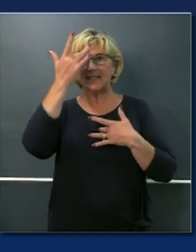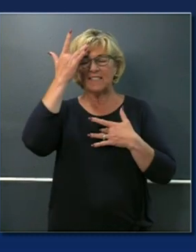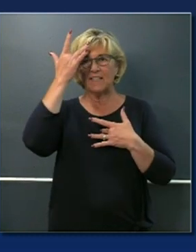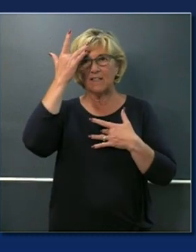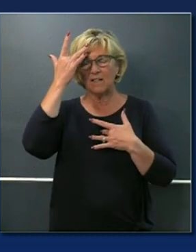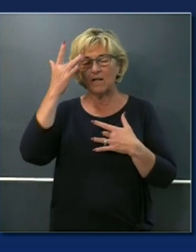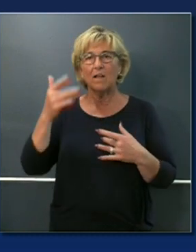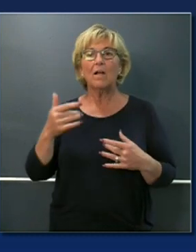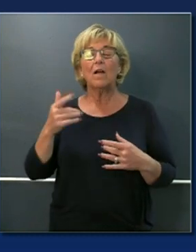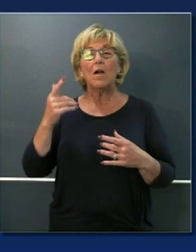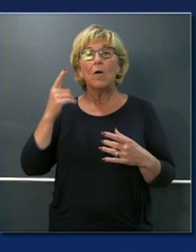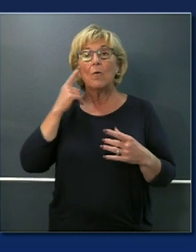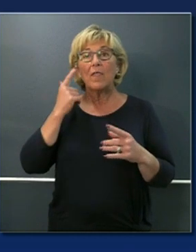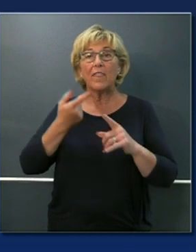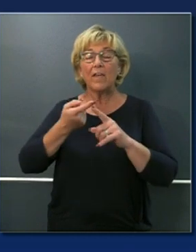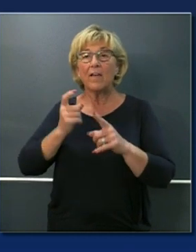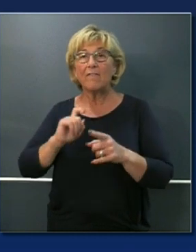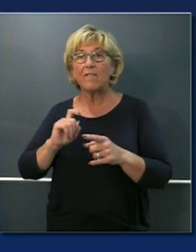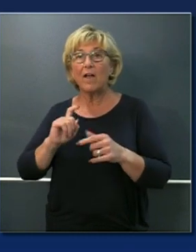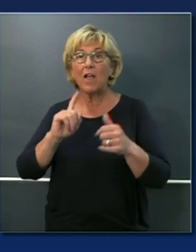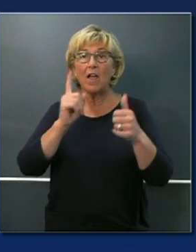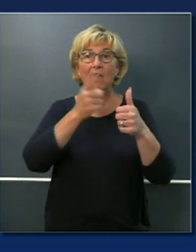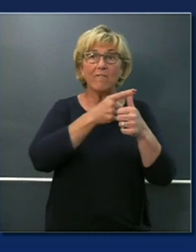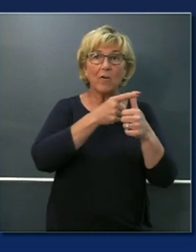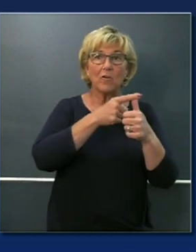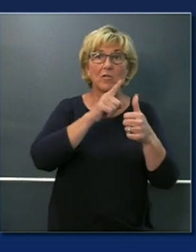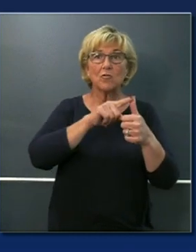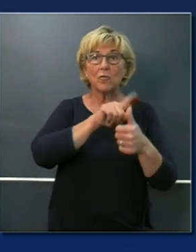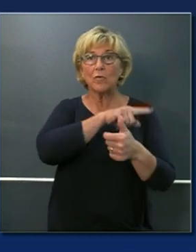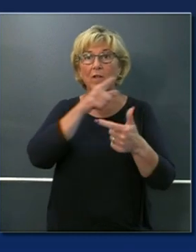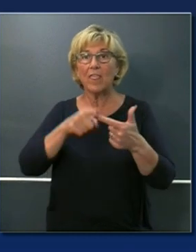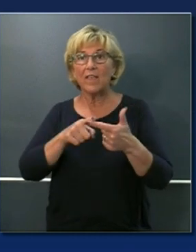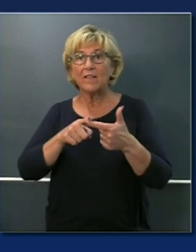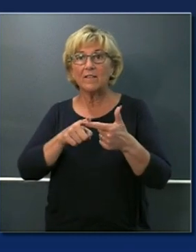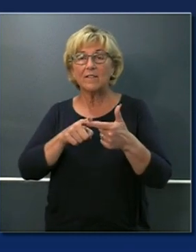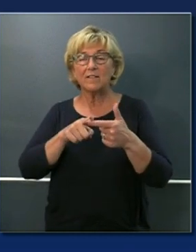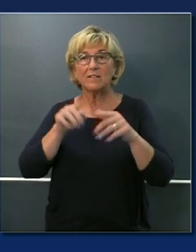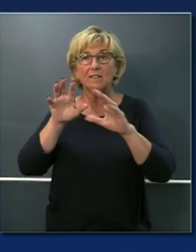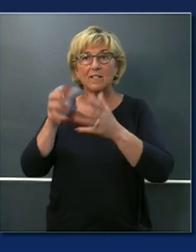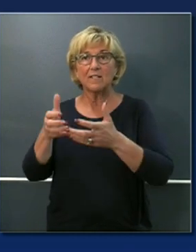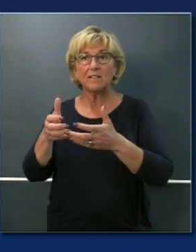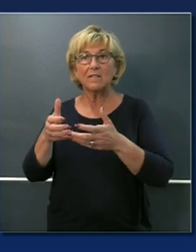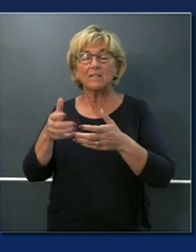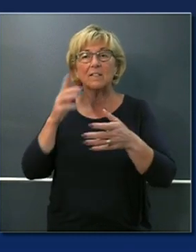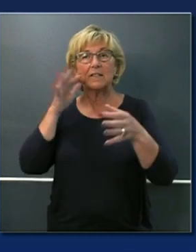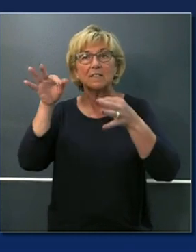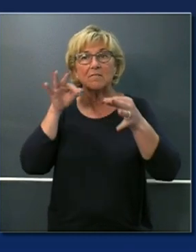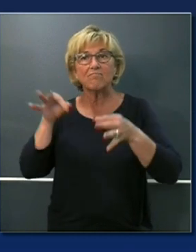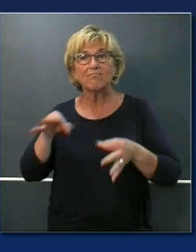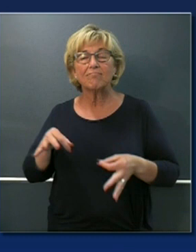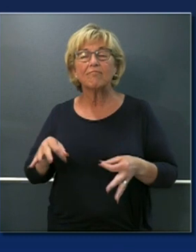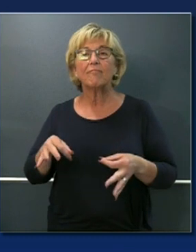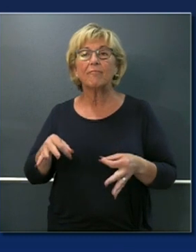THROUGH, WE CAN UNDERSTAND HOW THIS HAS INFORMED OUR WORK TODAY. THE SIX INDICATORS THAT WE SHARED WITH YOU INCLUDED THE FOLLOWING. FIRST IS THE ABILITY TO TEST CONTACT AND TRACE ISOLATE AND SUPPORT THOSE PEOPLE WHO